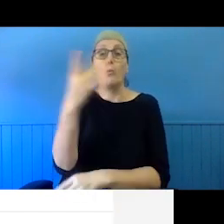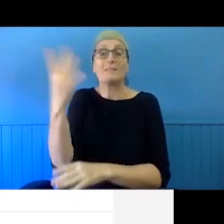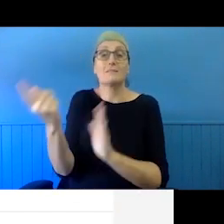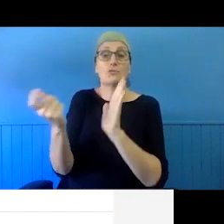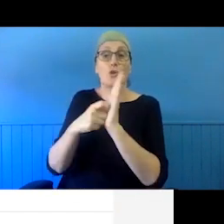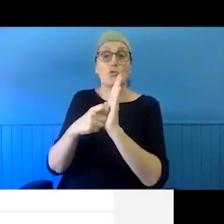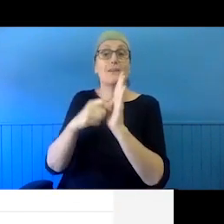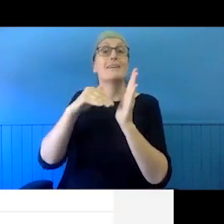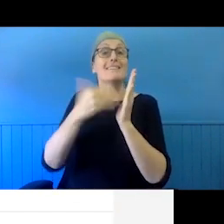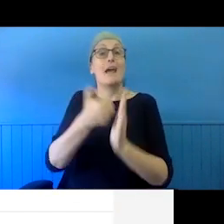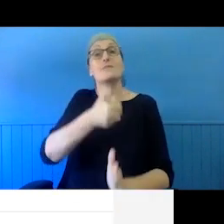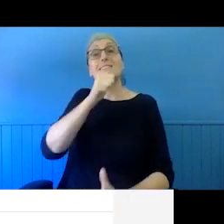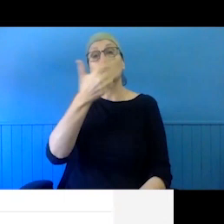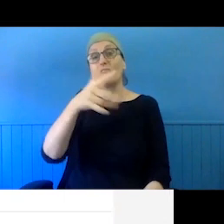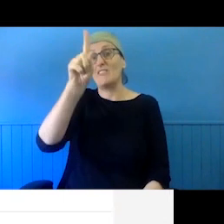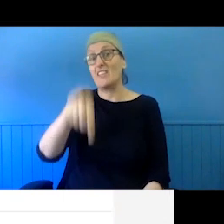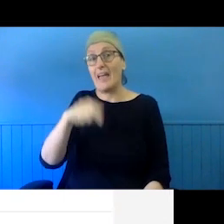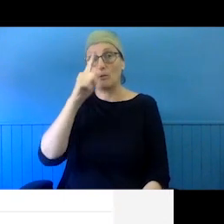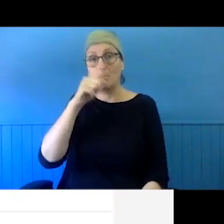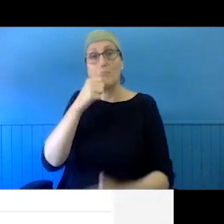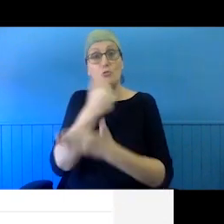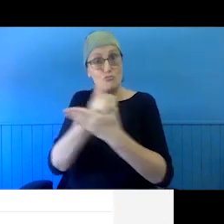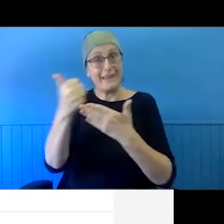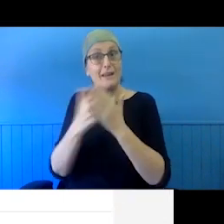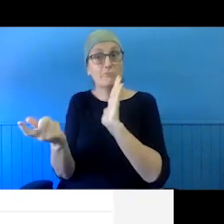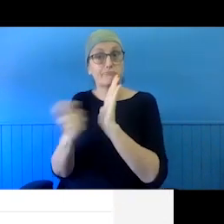Guardian. And last year, for the first time in over 20 years, the